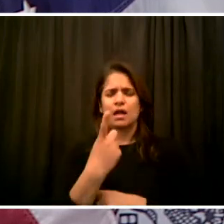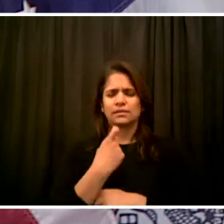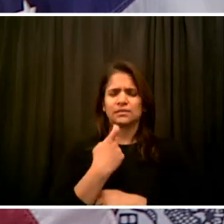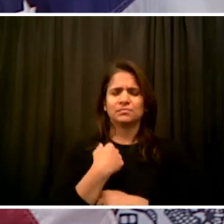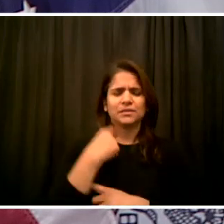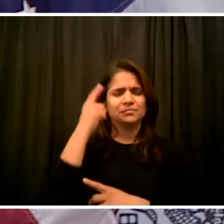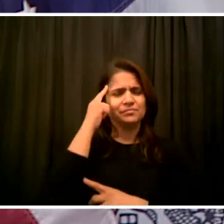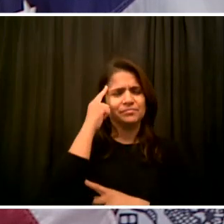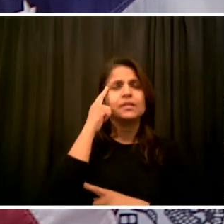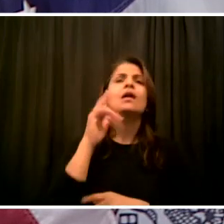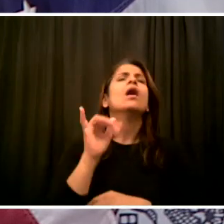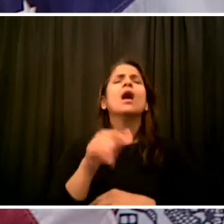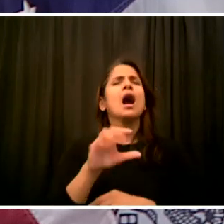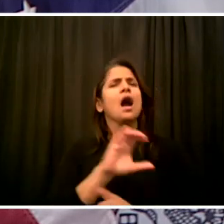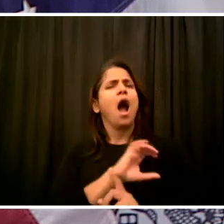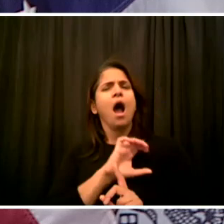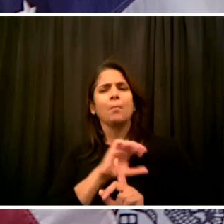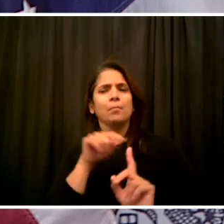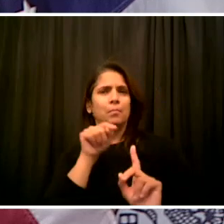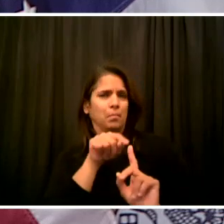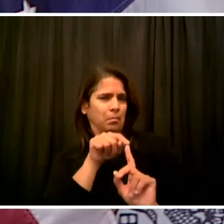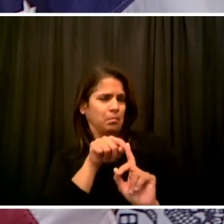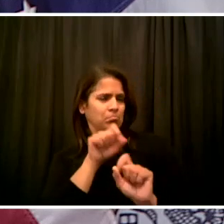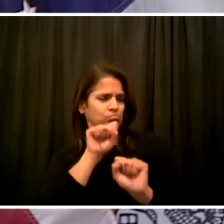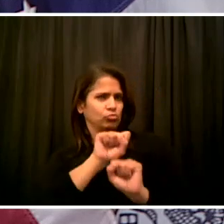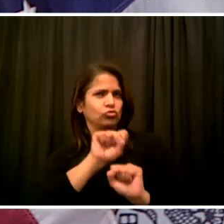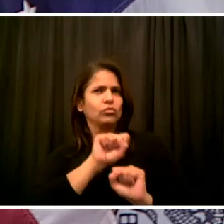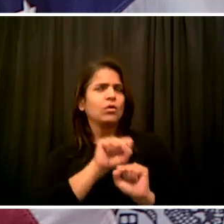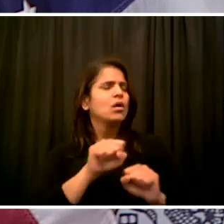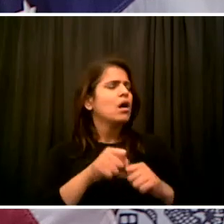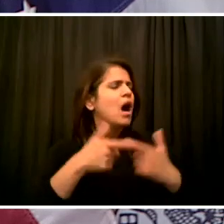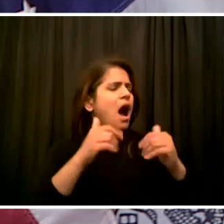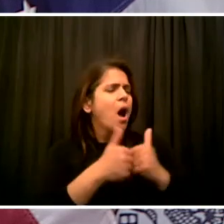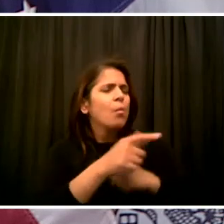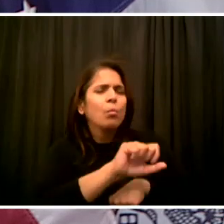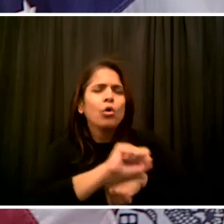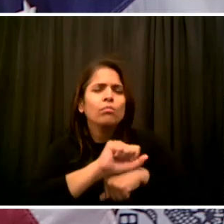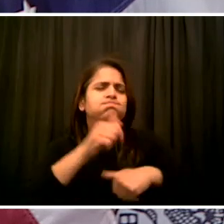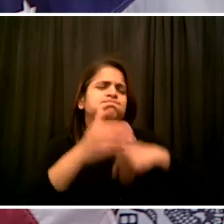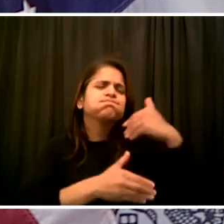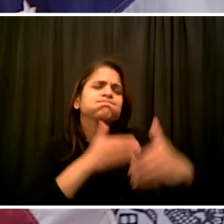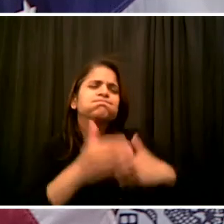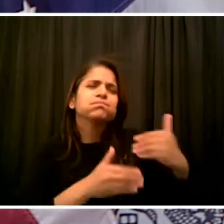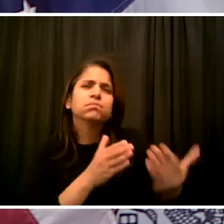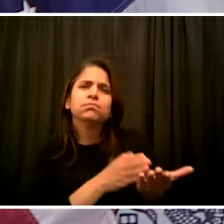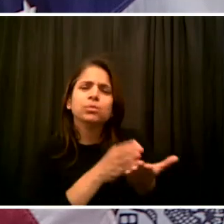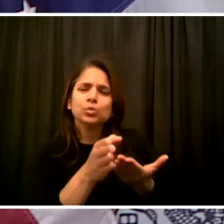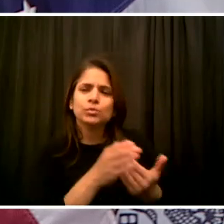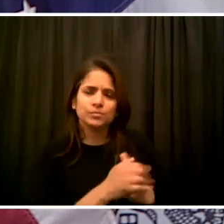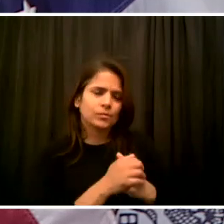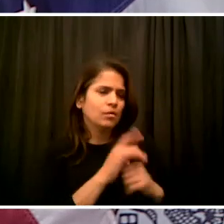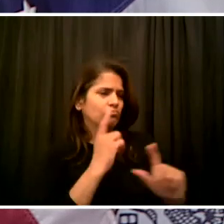ON THE QUESTION OF POLICING GOING FORWARD, I JUST